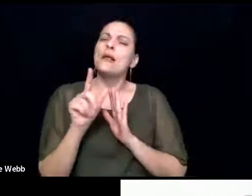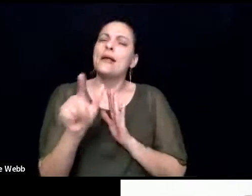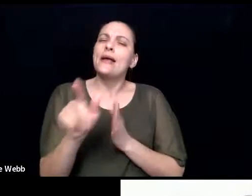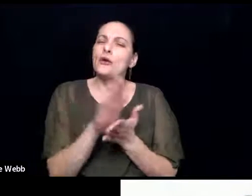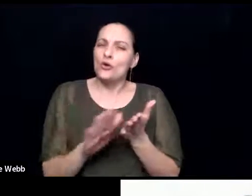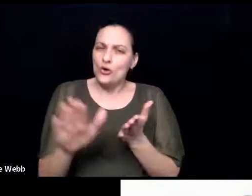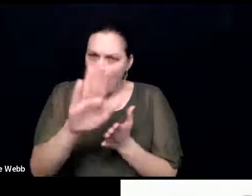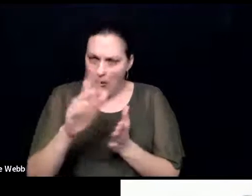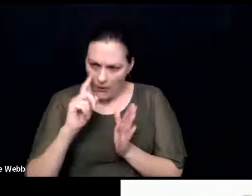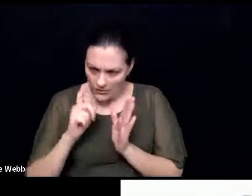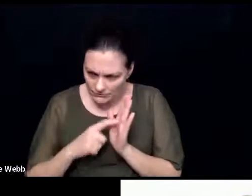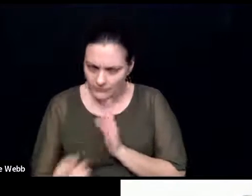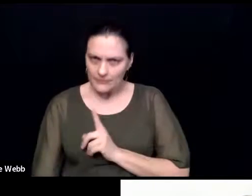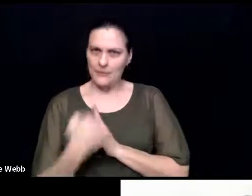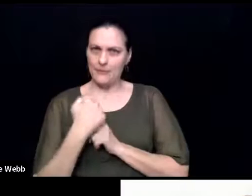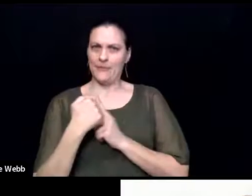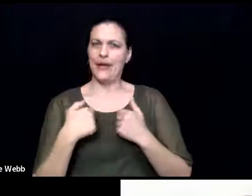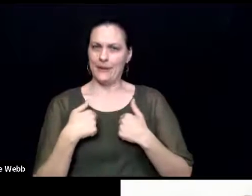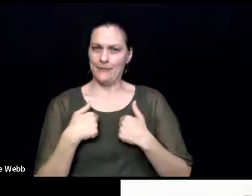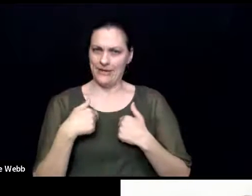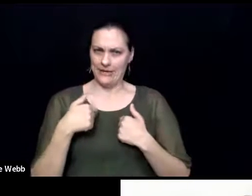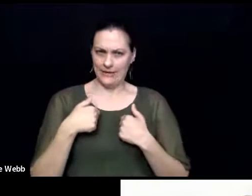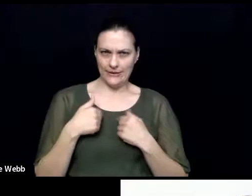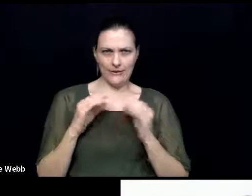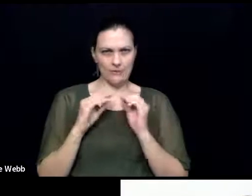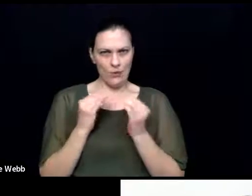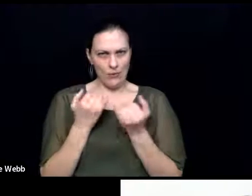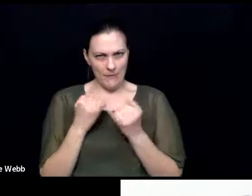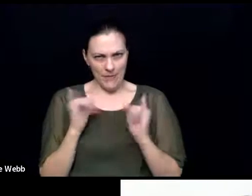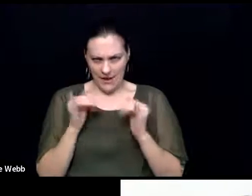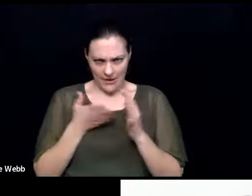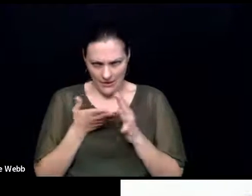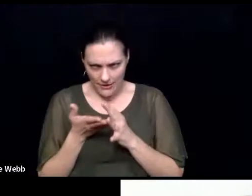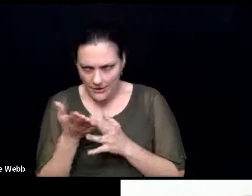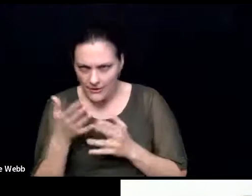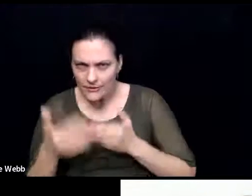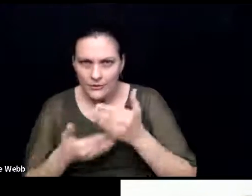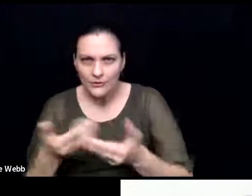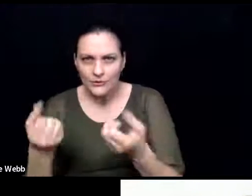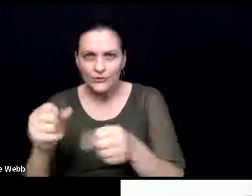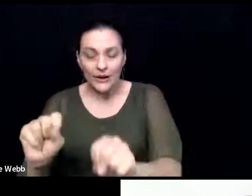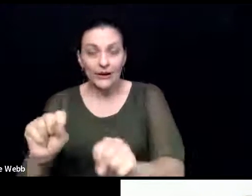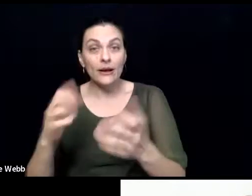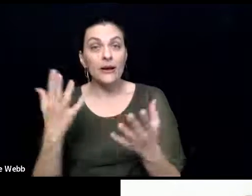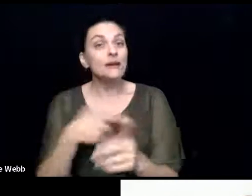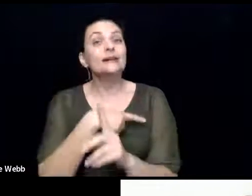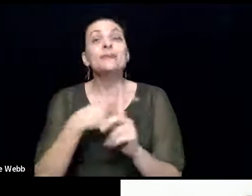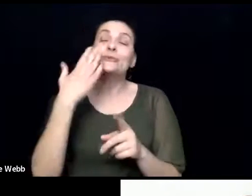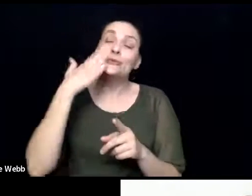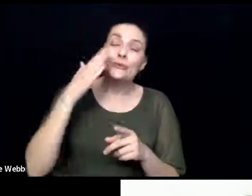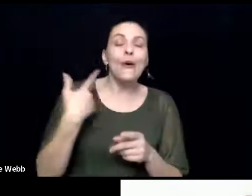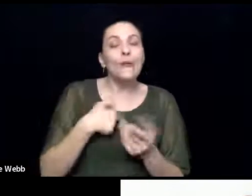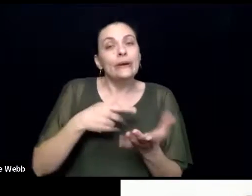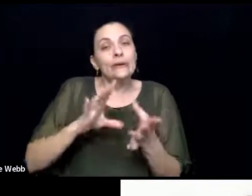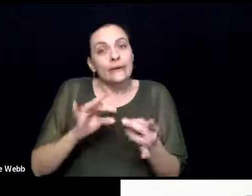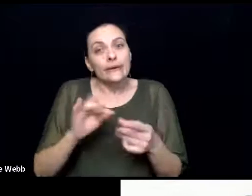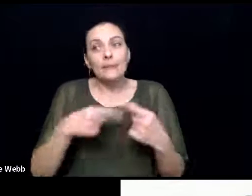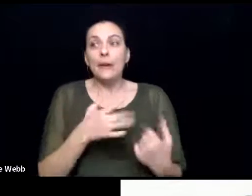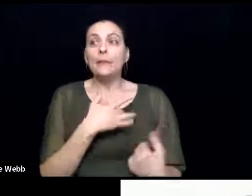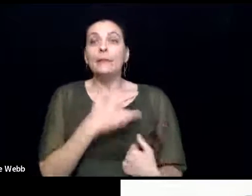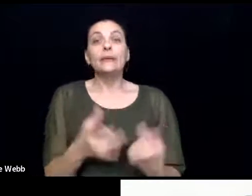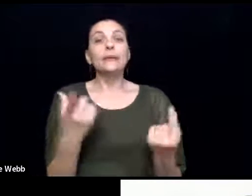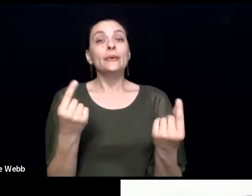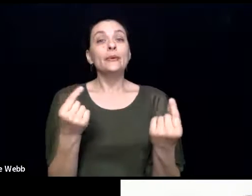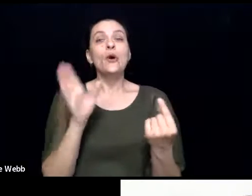we tend to put people in categories. I call my 20s my years of cognitive dissonance because I